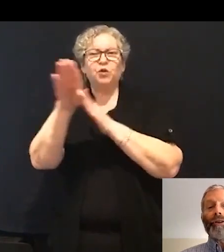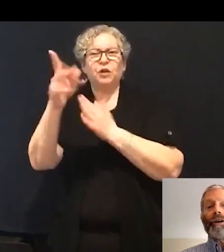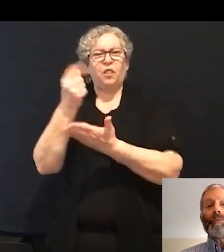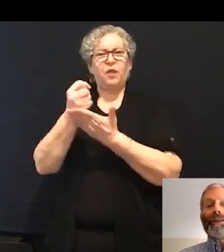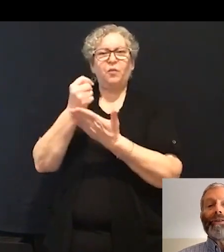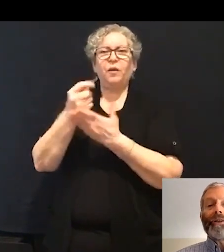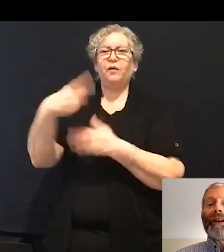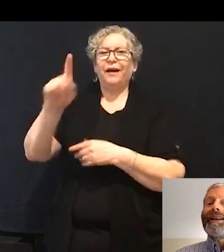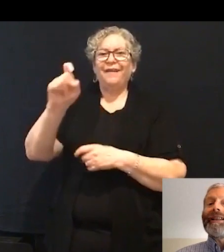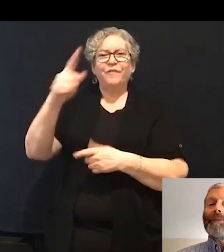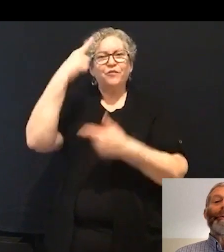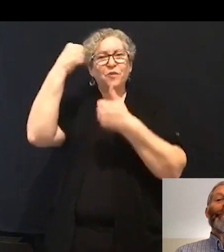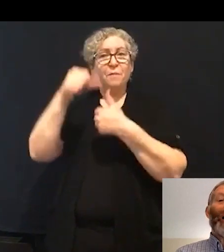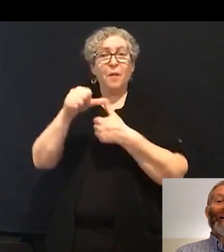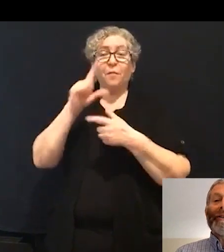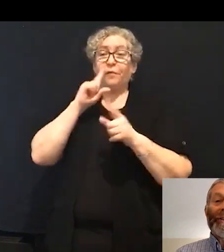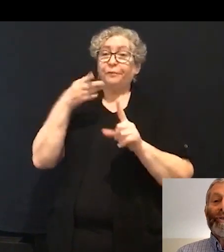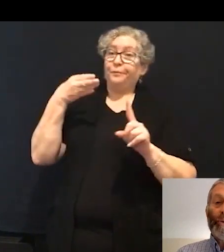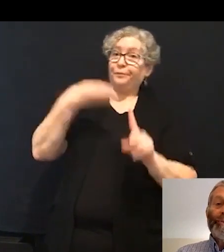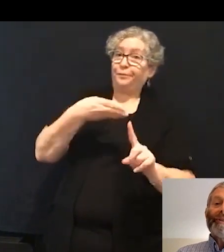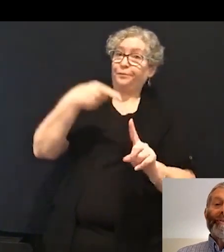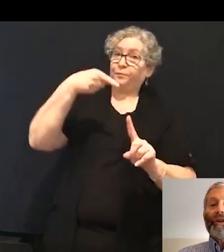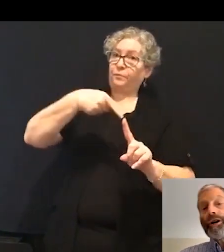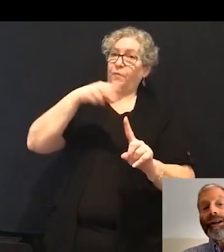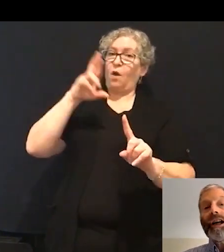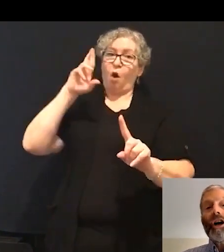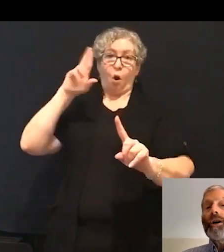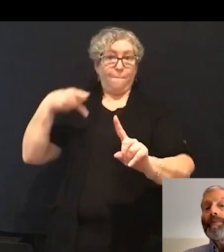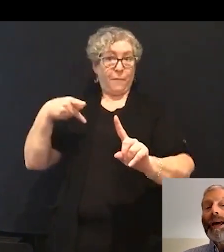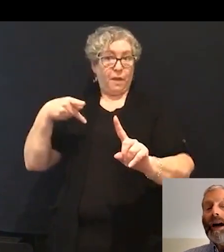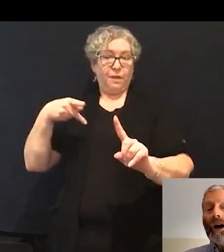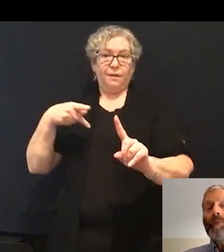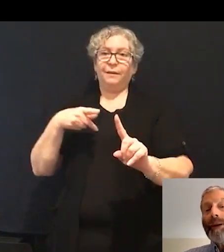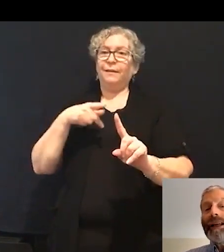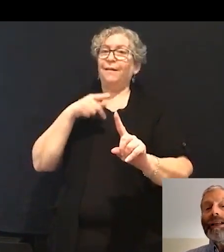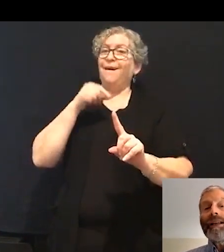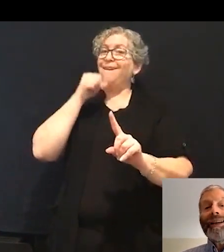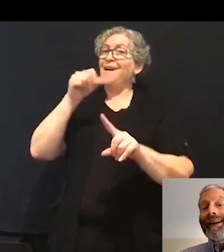therapies, keep in mind that those that are targeting RP